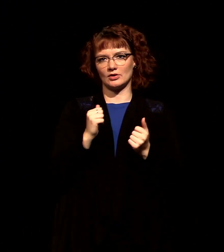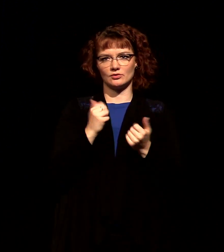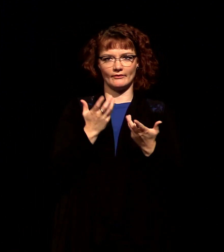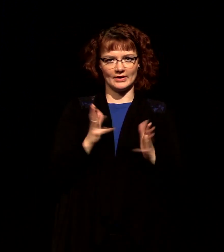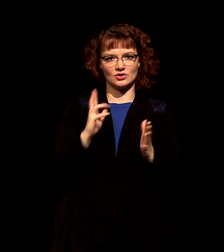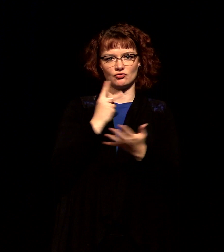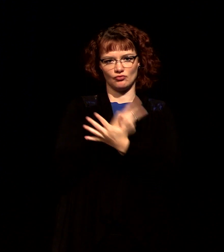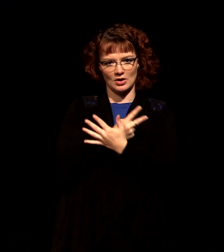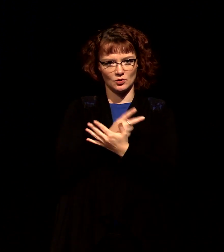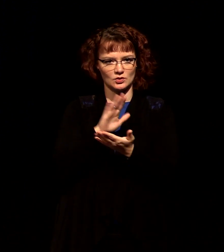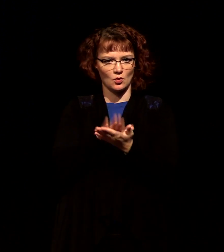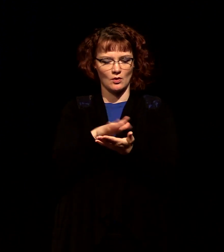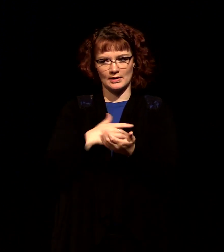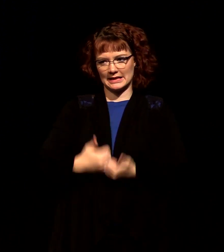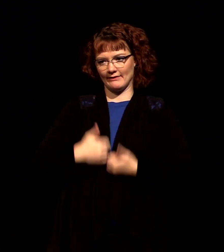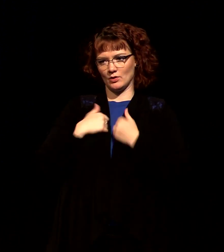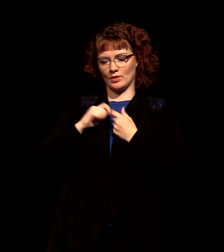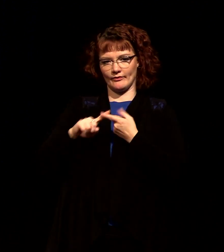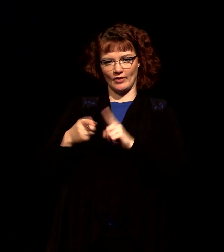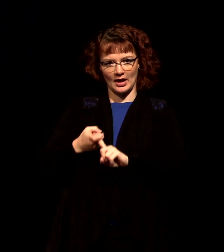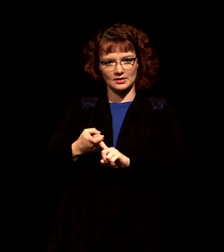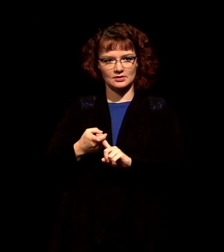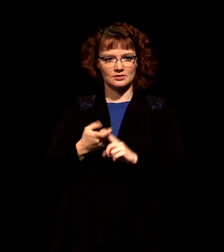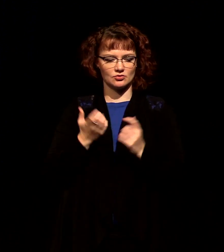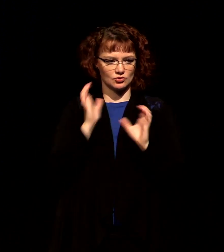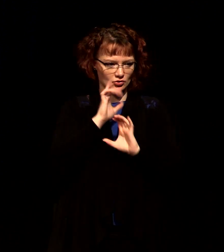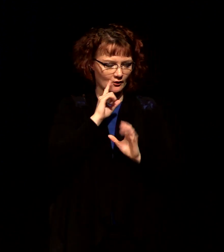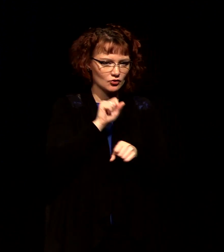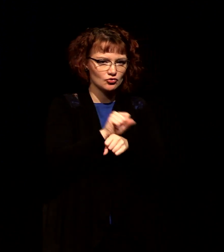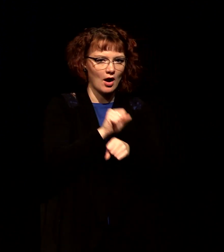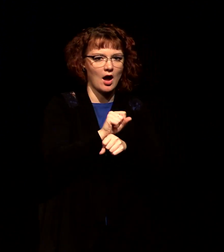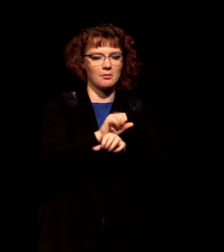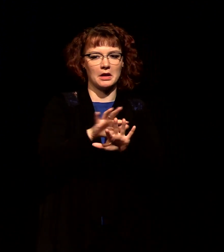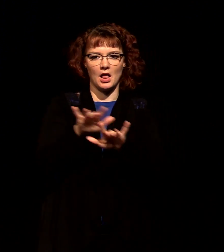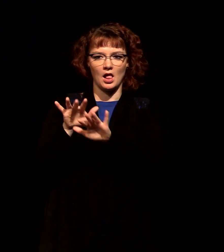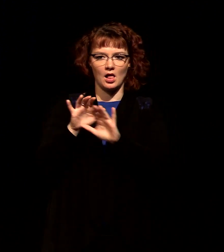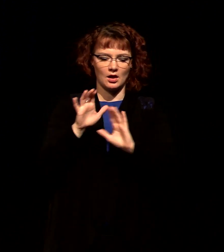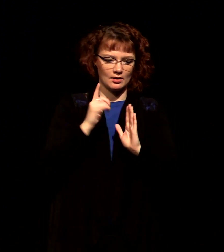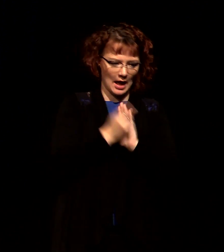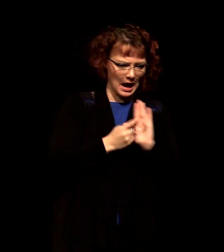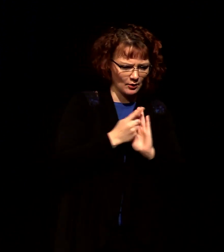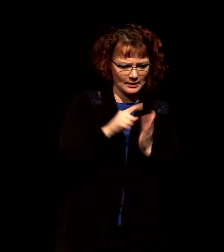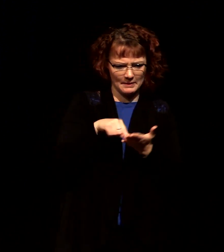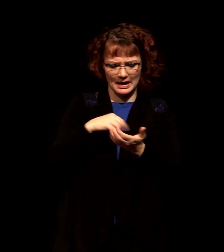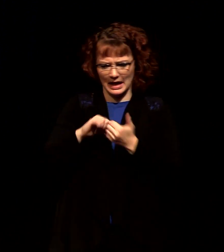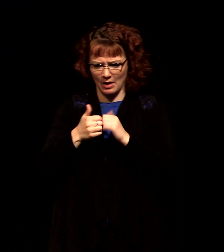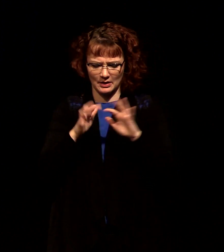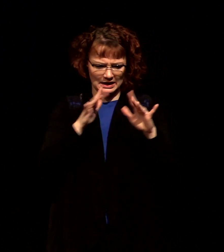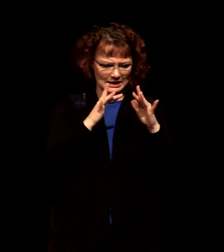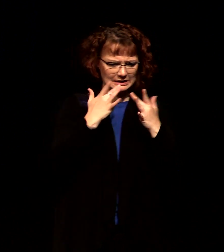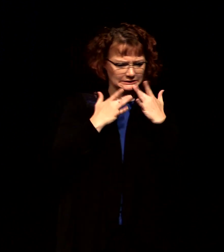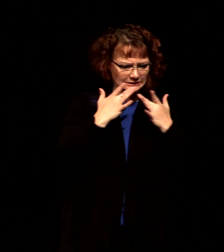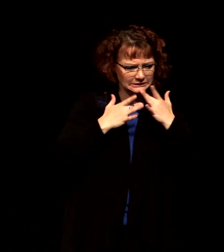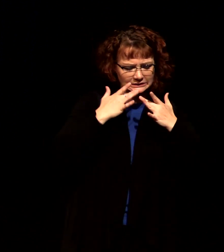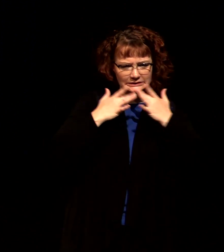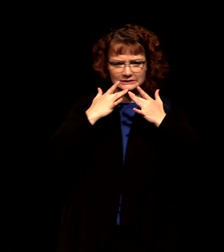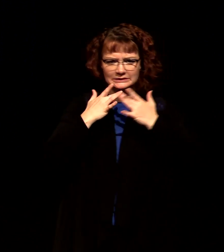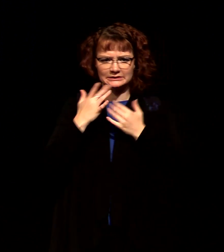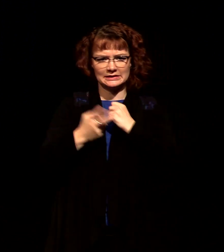with some friends, trying to get a job an hourly wage, and trying to make it through and saving enough money. So eventually I